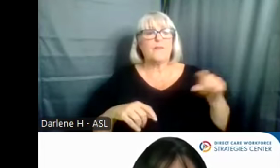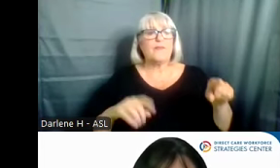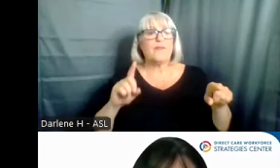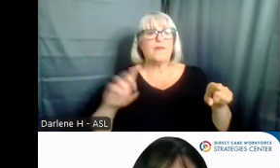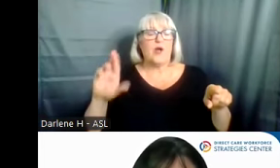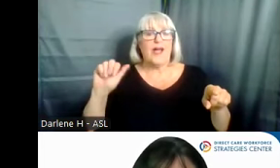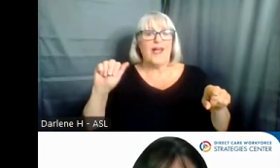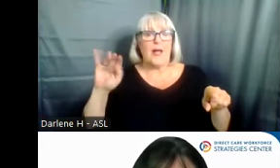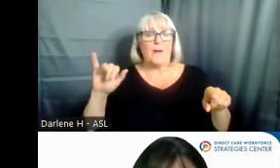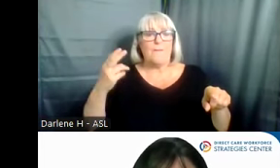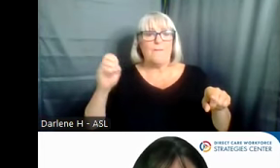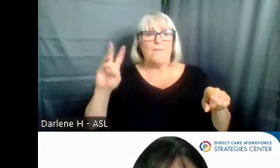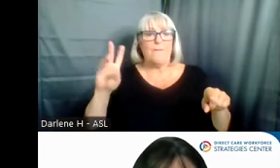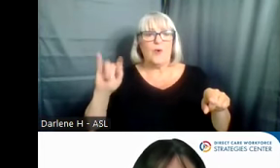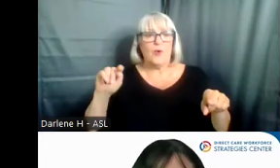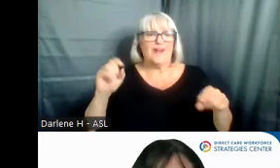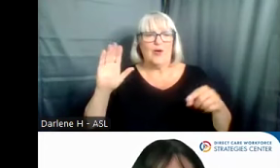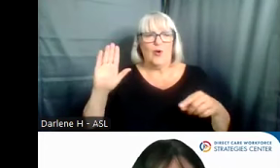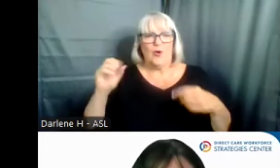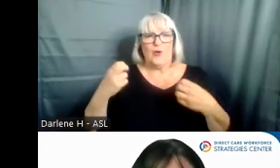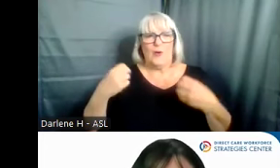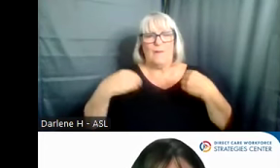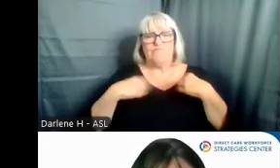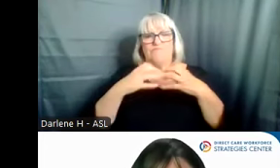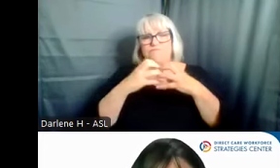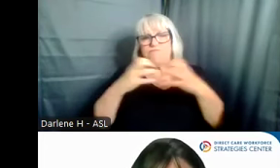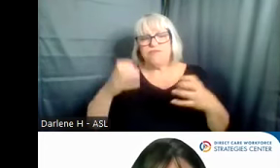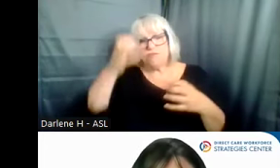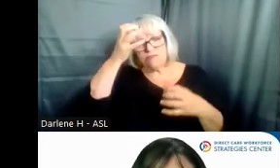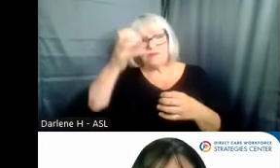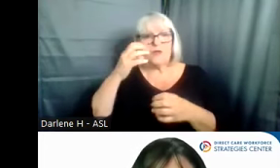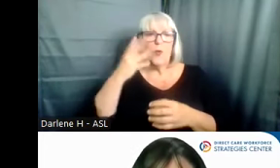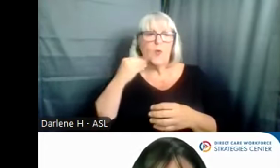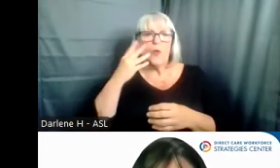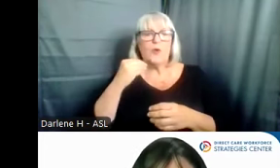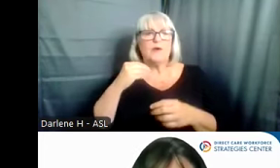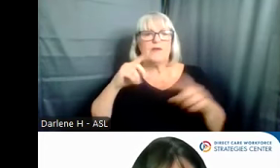and developmental disabilities and has worked in various positions over the last 30 plus